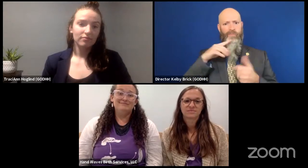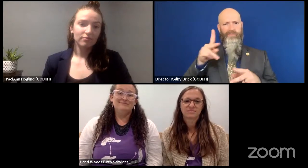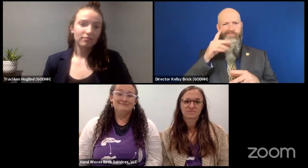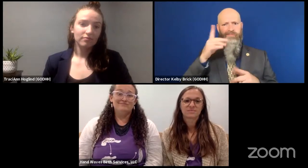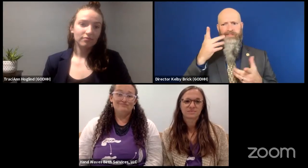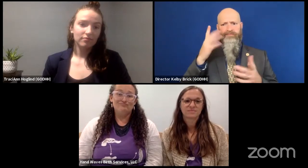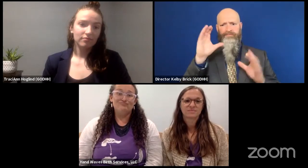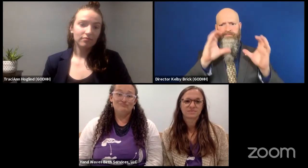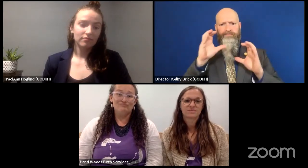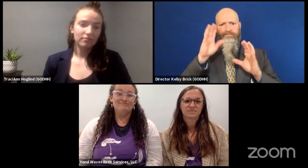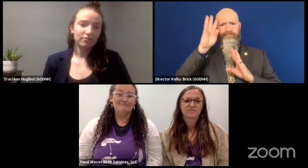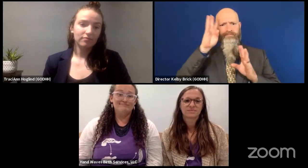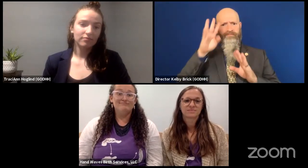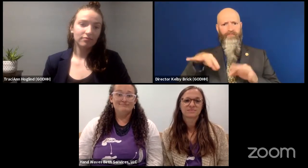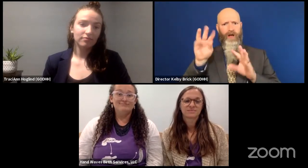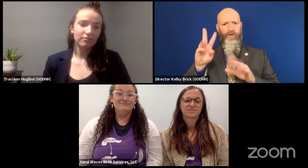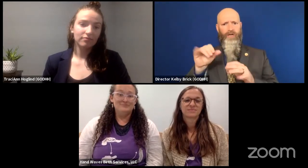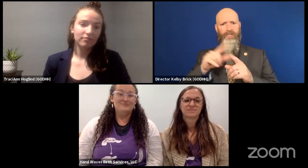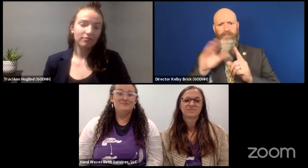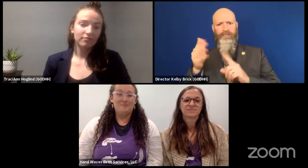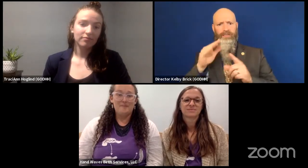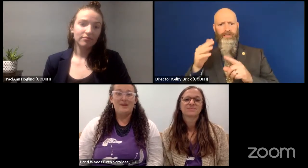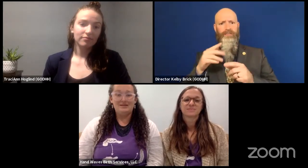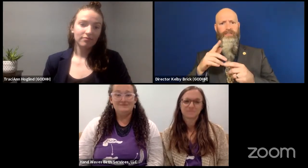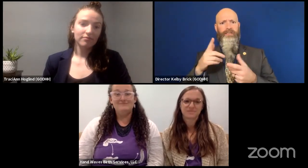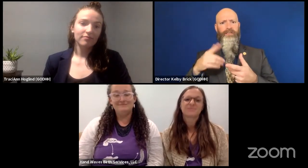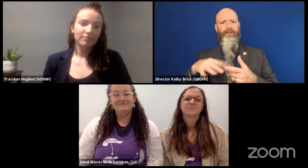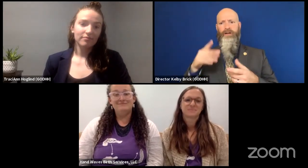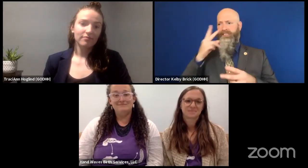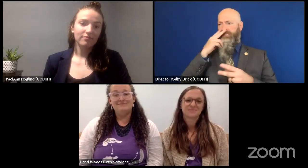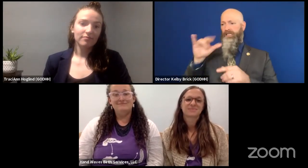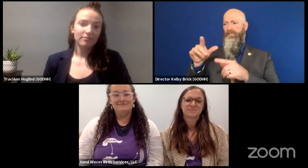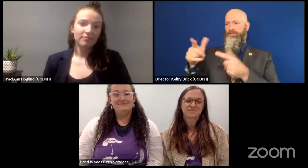facing, there are many who are also thriving and being innovative and finding creative